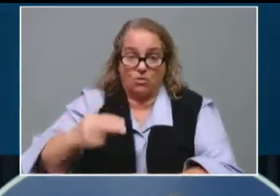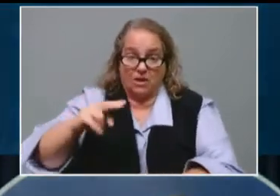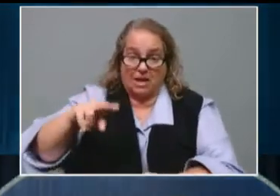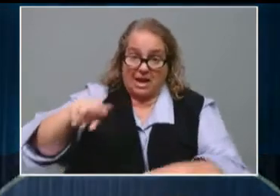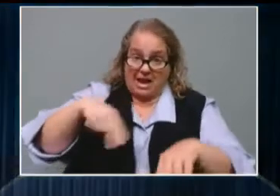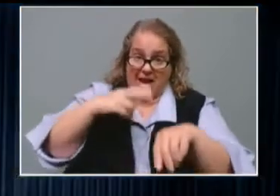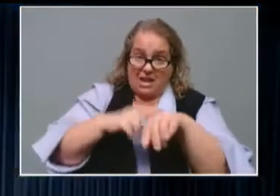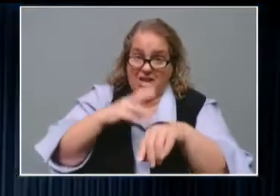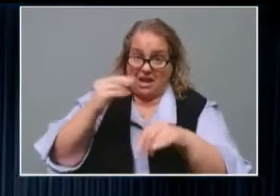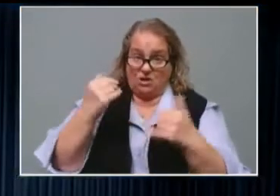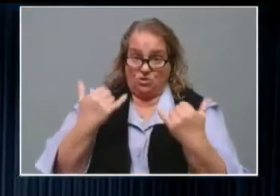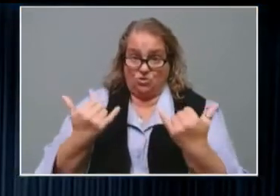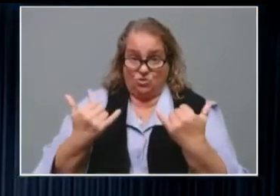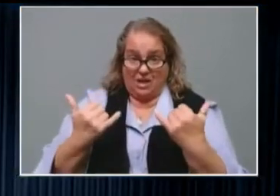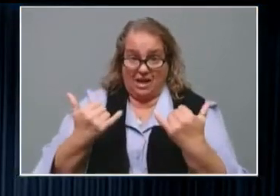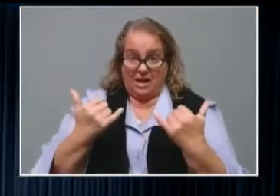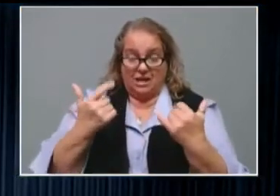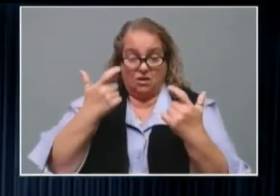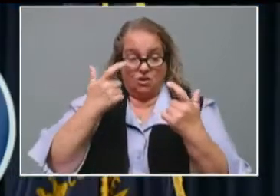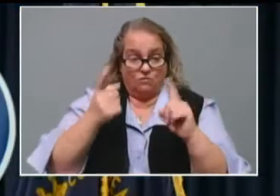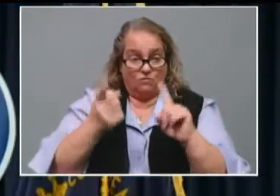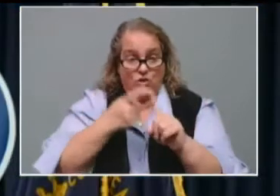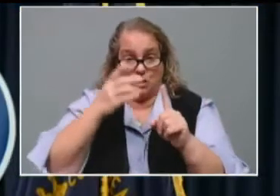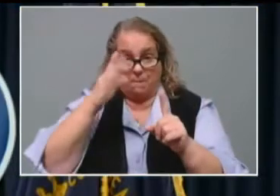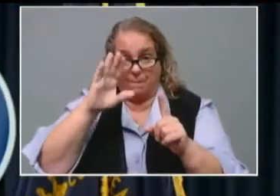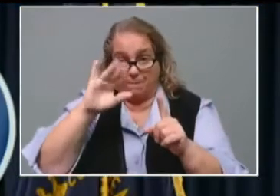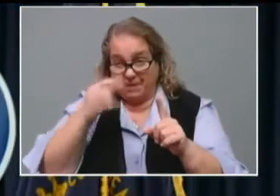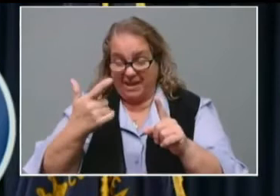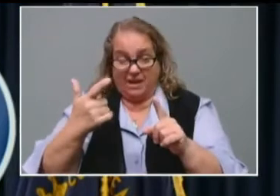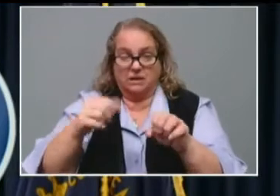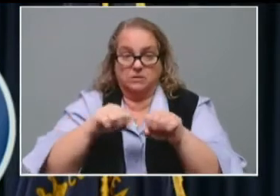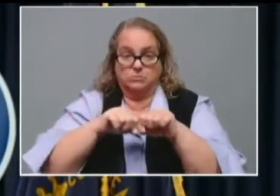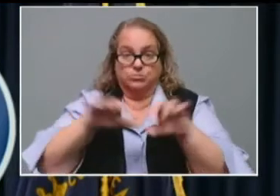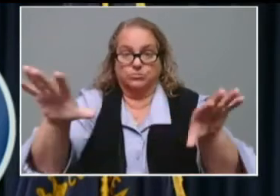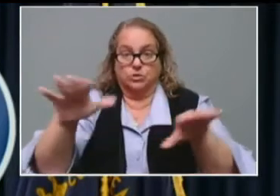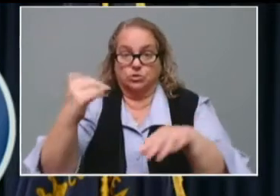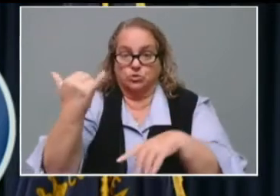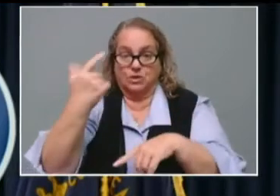big rollout day in Kentucky we're seeing demand that that I think is